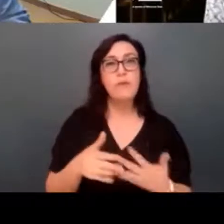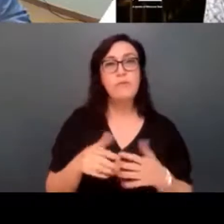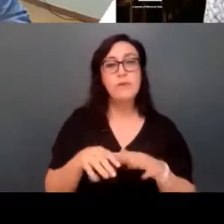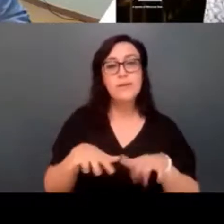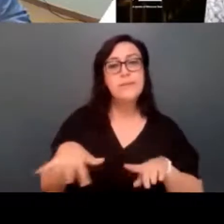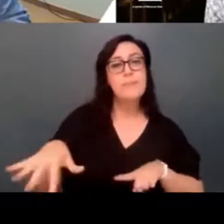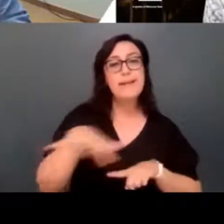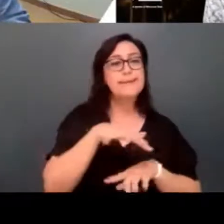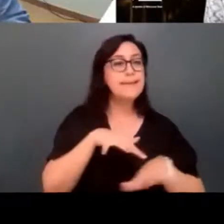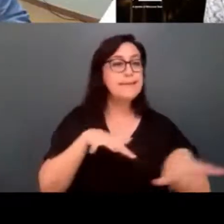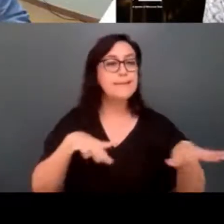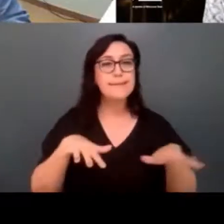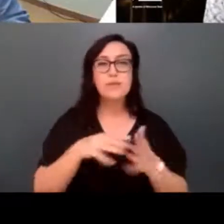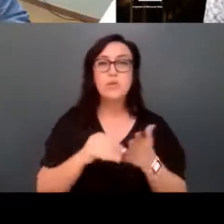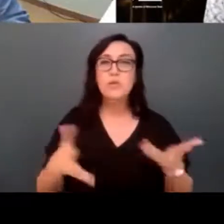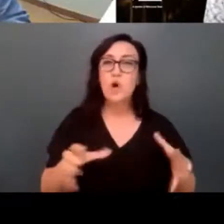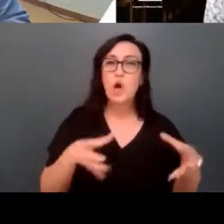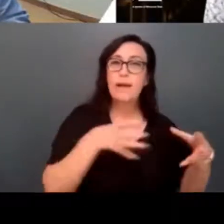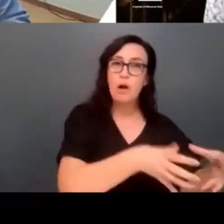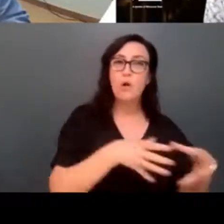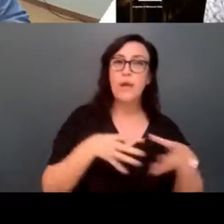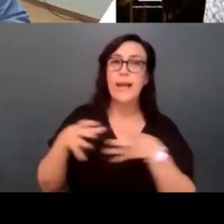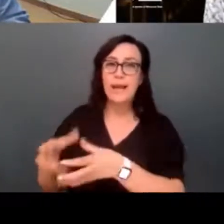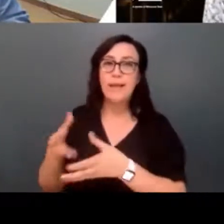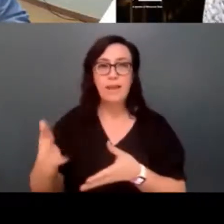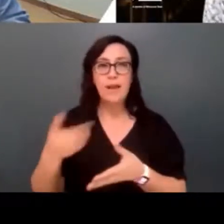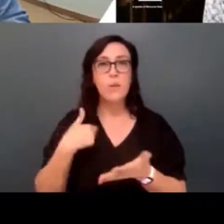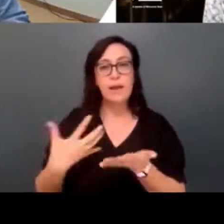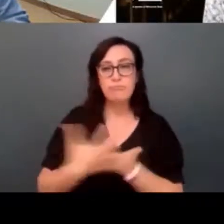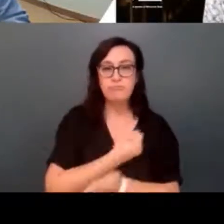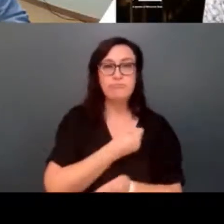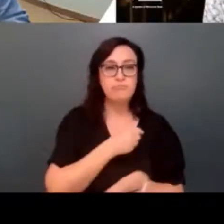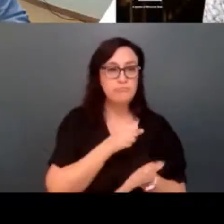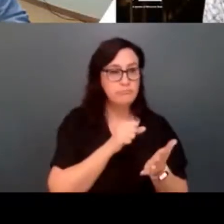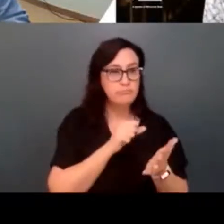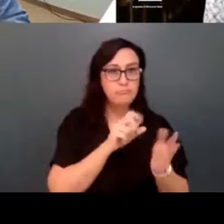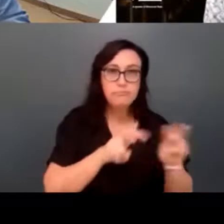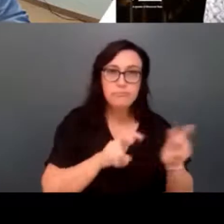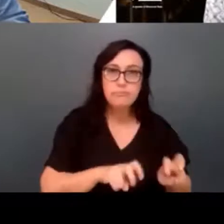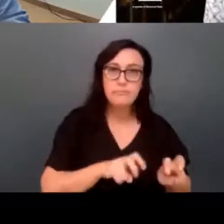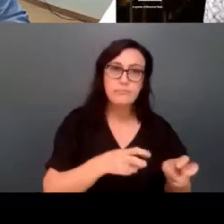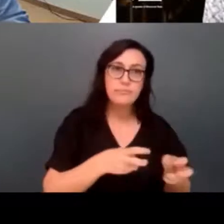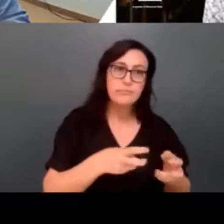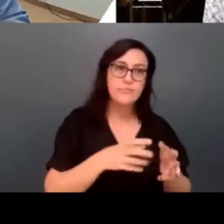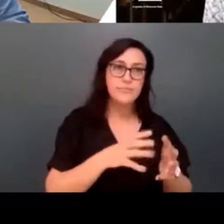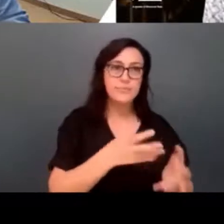already in order to gather some of that information. So I won't be long winded on those, but well,